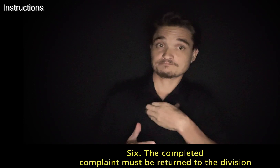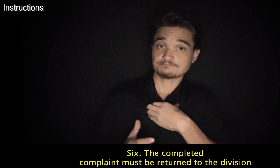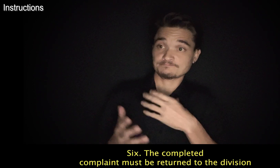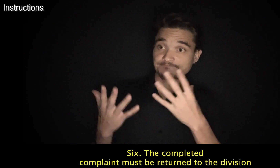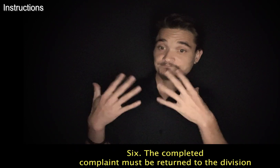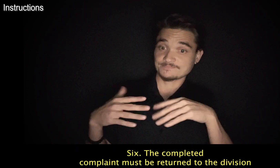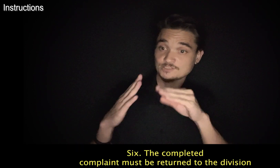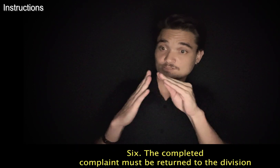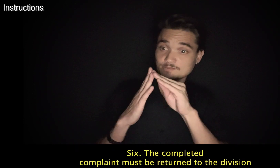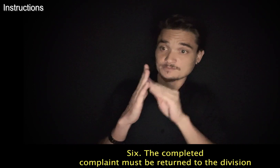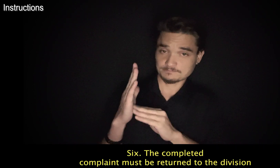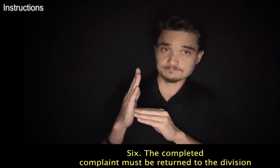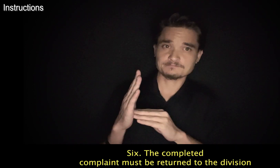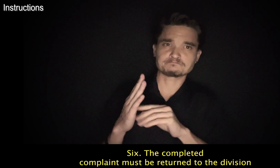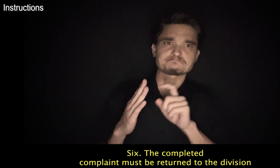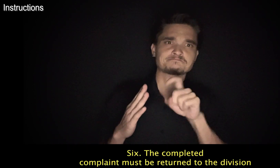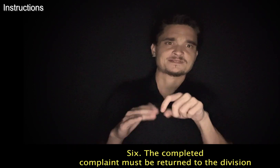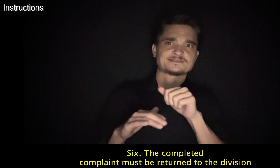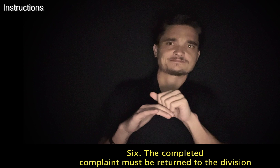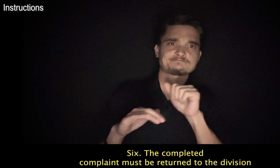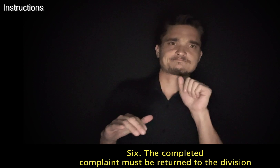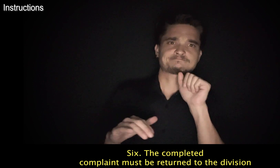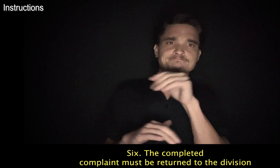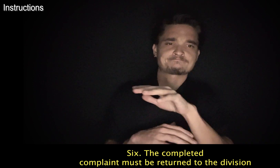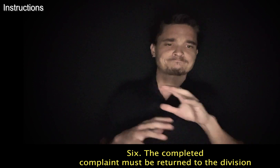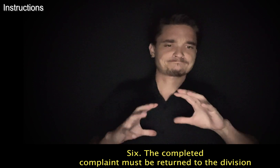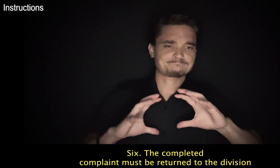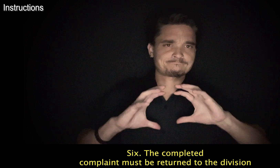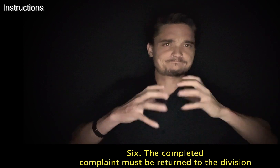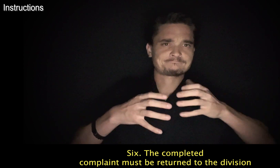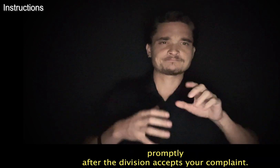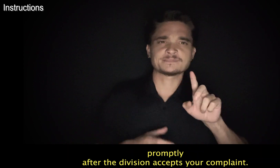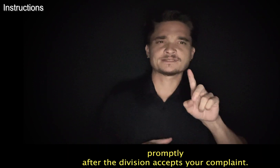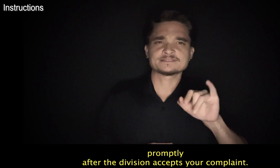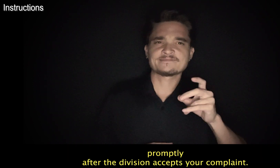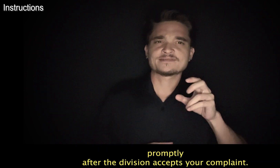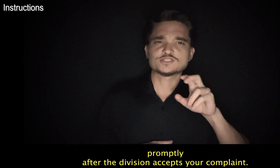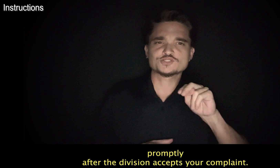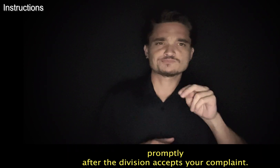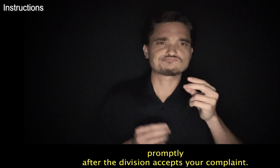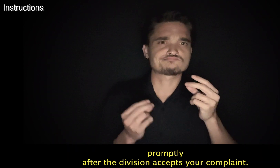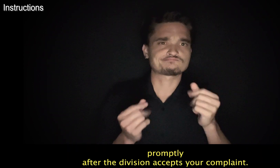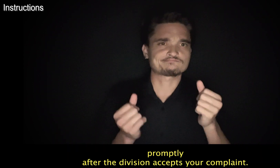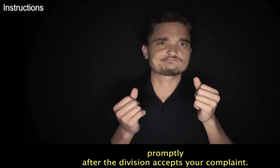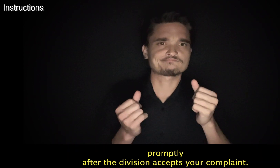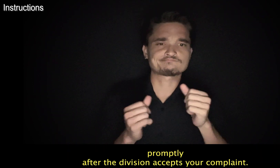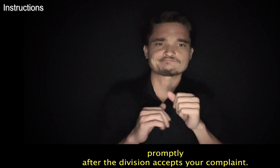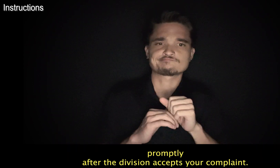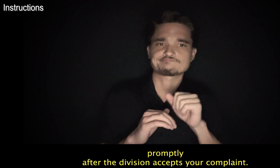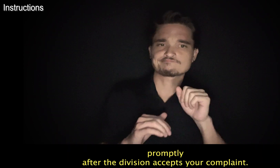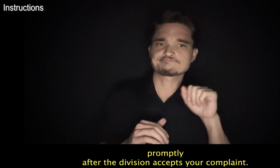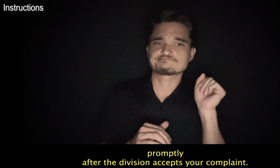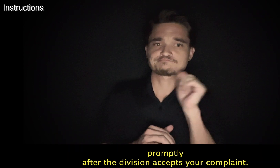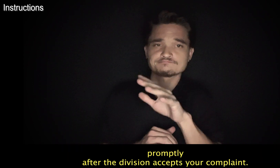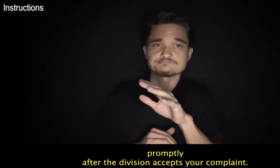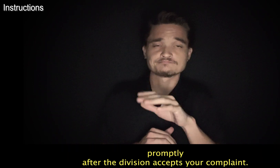Six. The completed complaint must be returned to the division promptly after the division accepts your complaint.